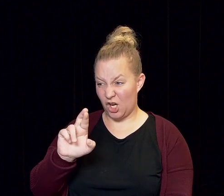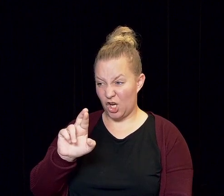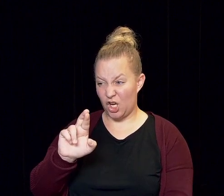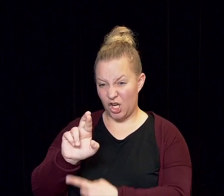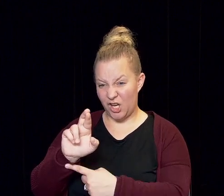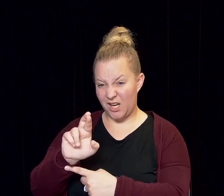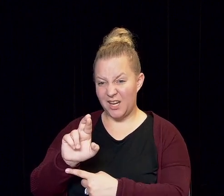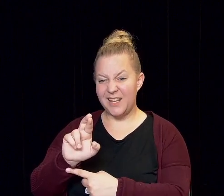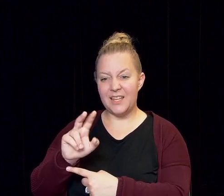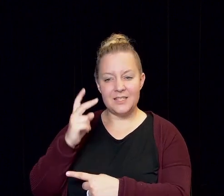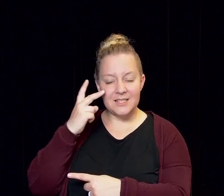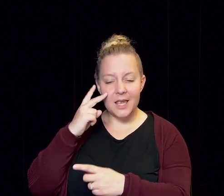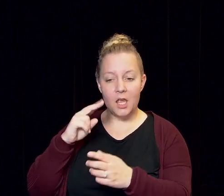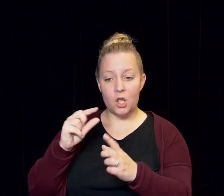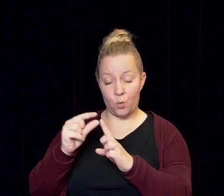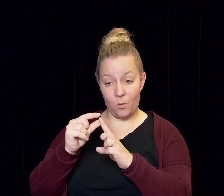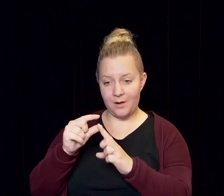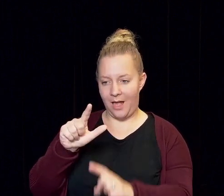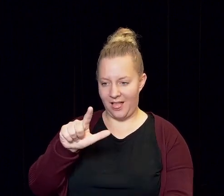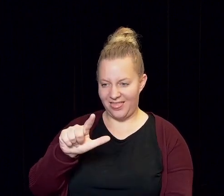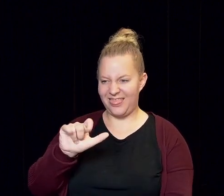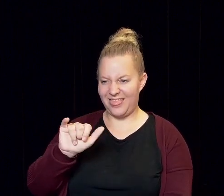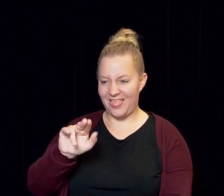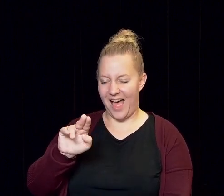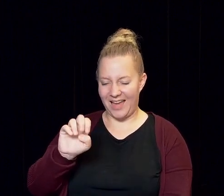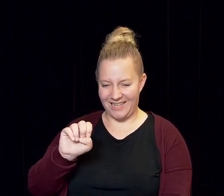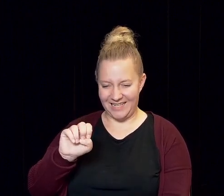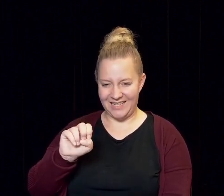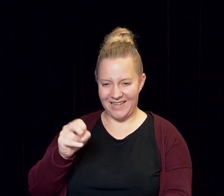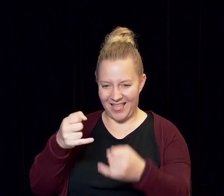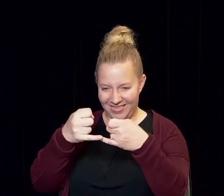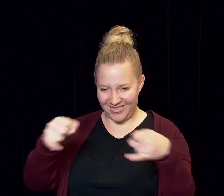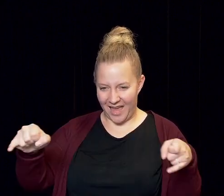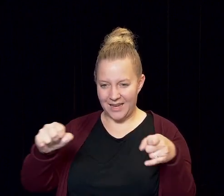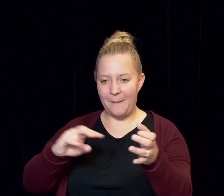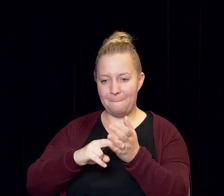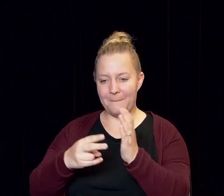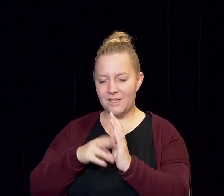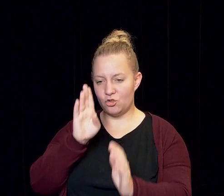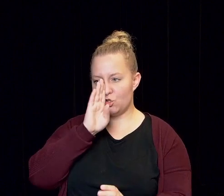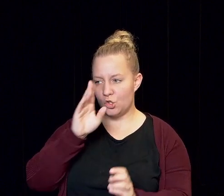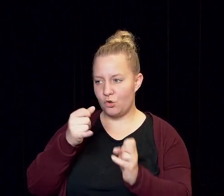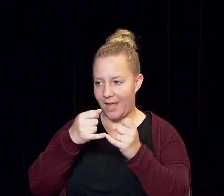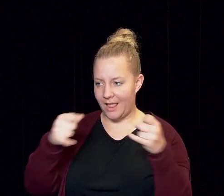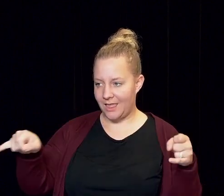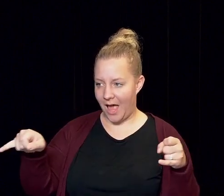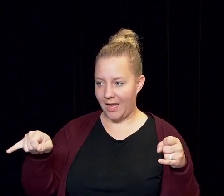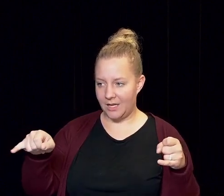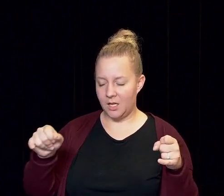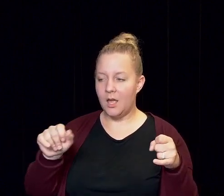has that word line in it. So, linear means it makes a straight line. It doesn't curve, it doesn't bend